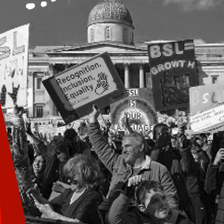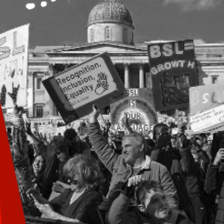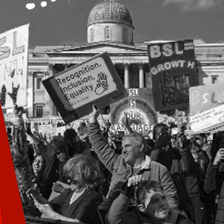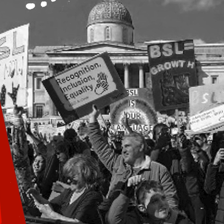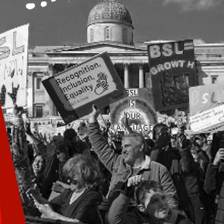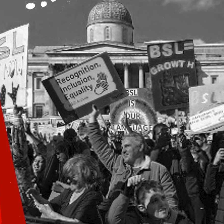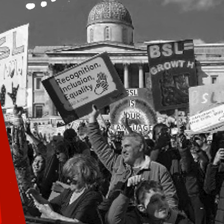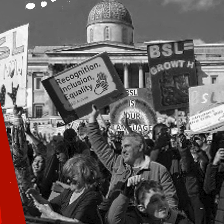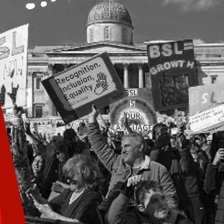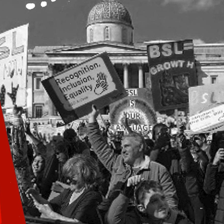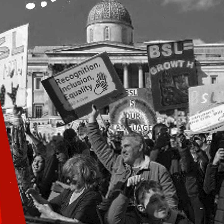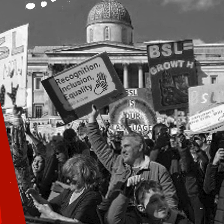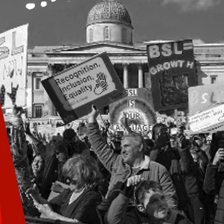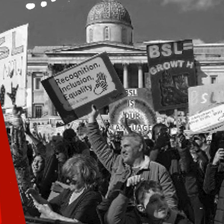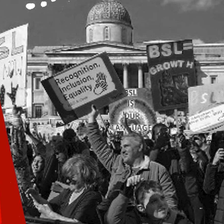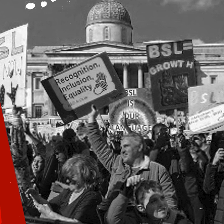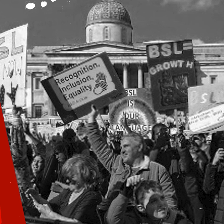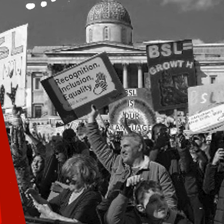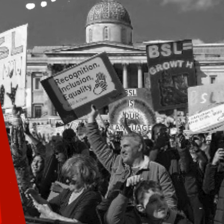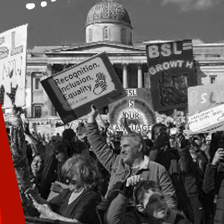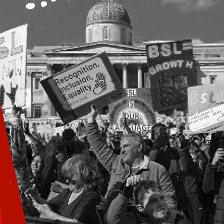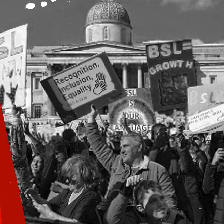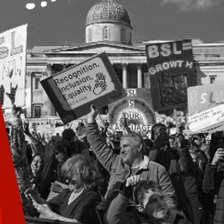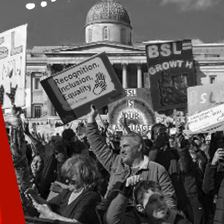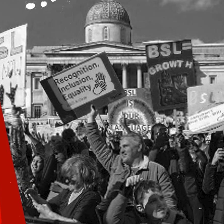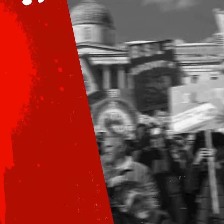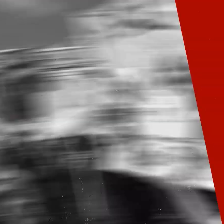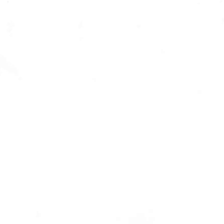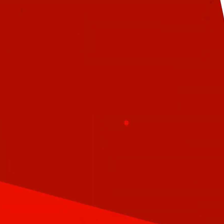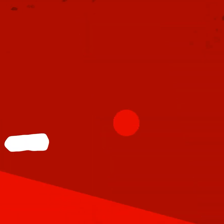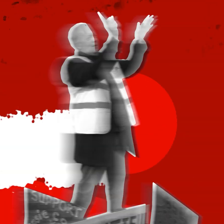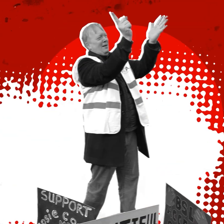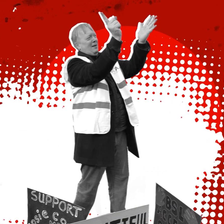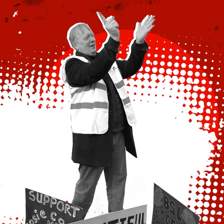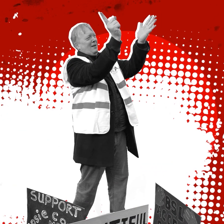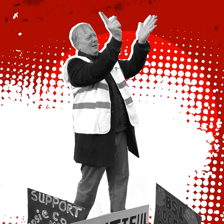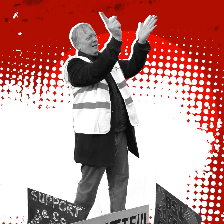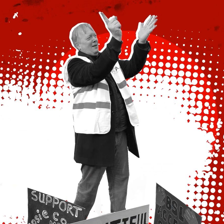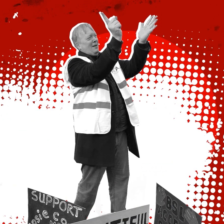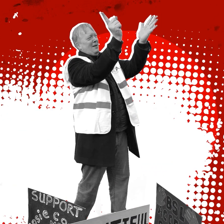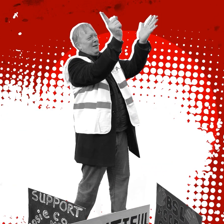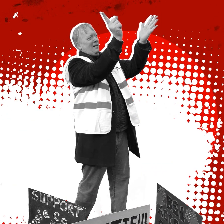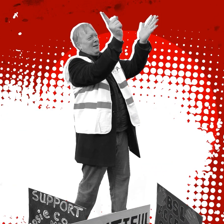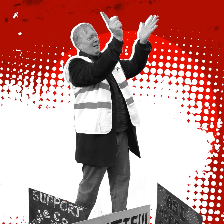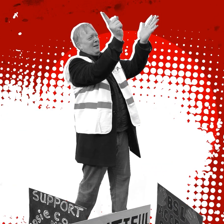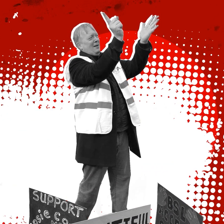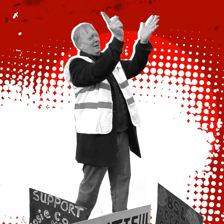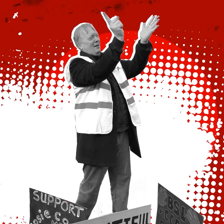enormous support across both Parliament and Government to pass. Thanks to the efforts of Deaf constituents across the UK